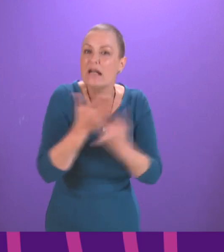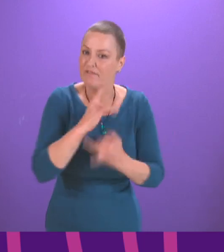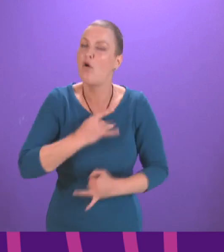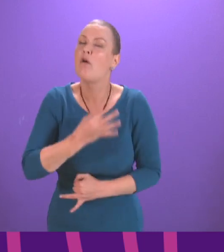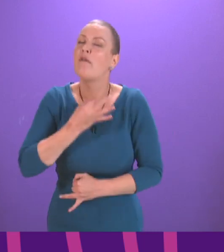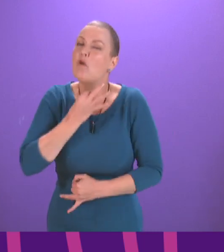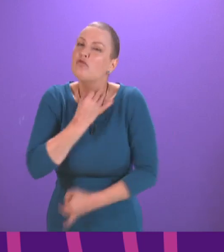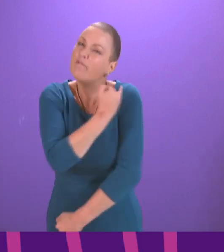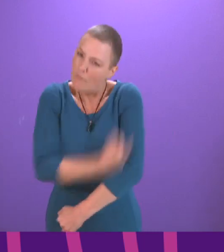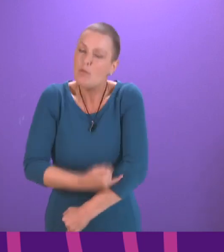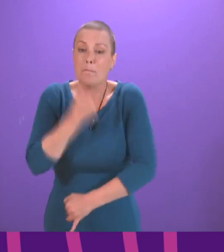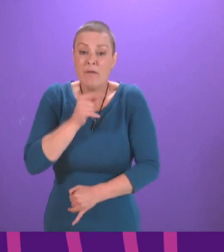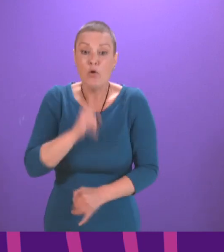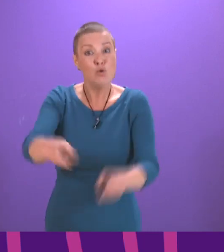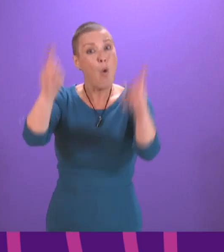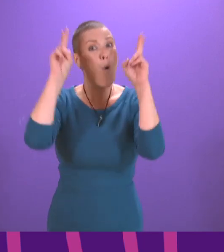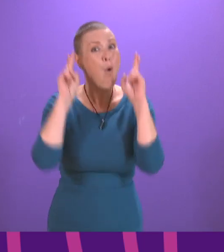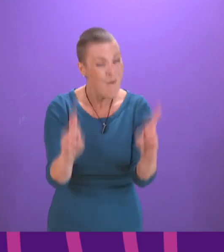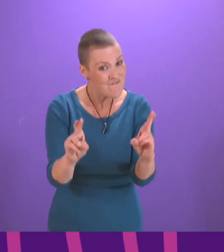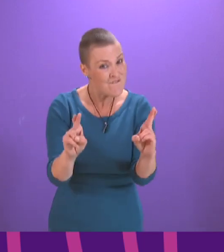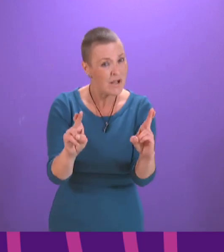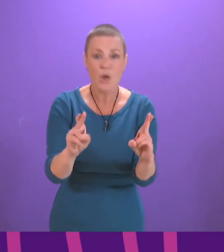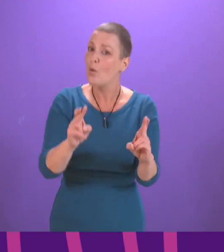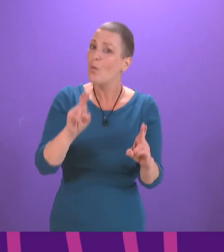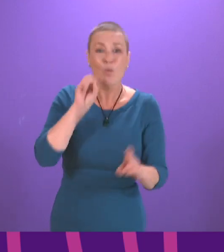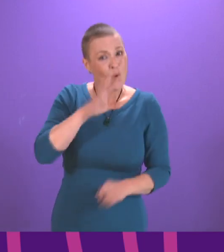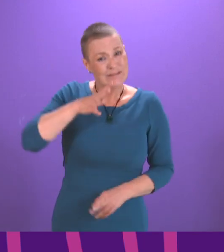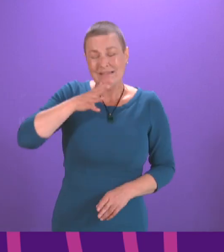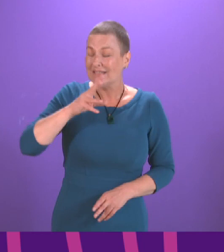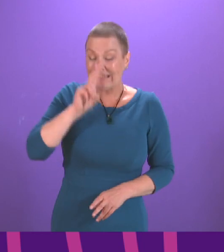people. We hope that we will not see the same pressures going into the next period as we